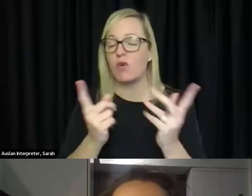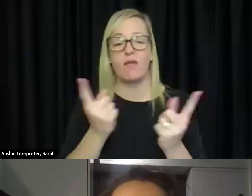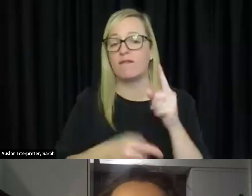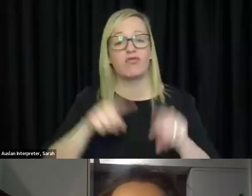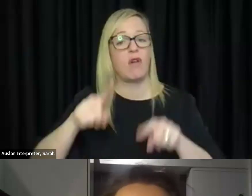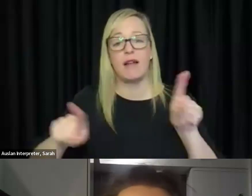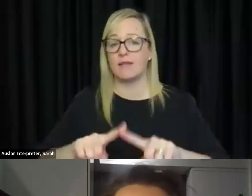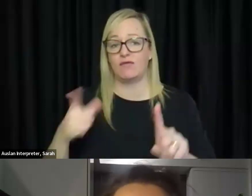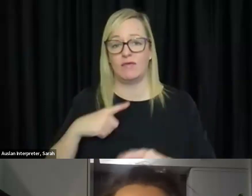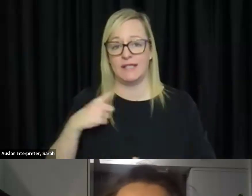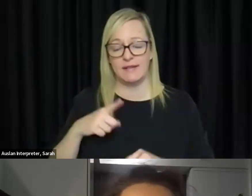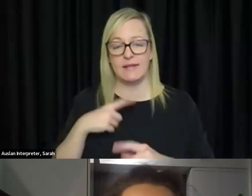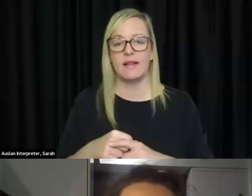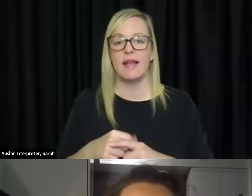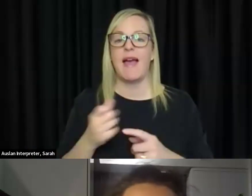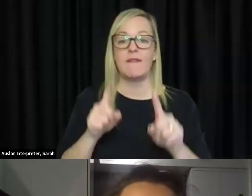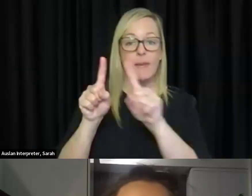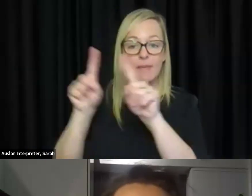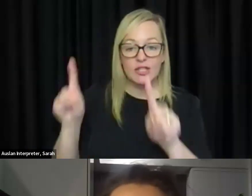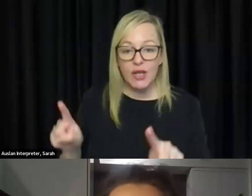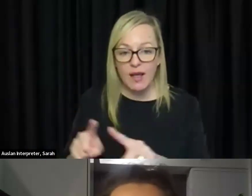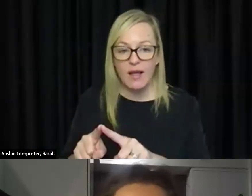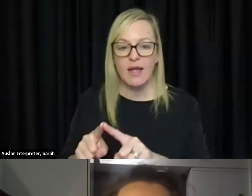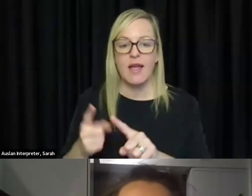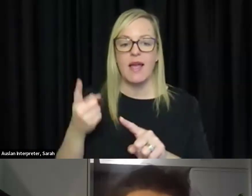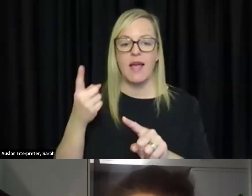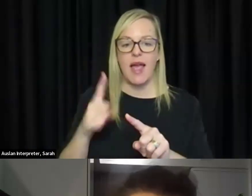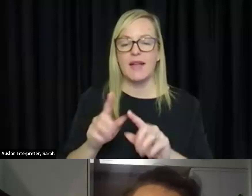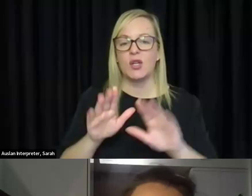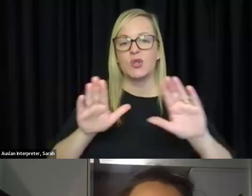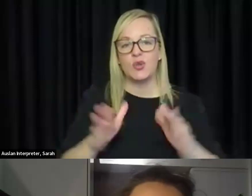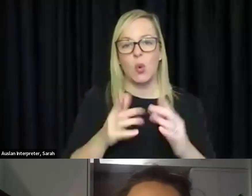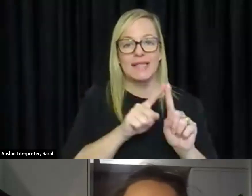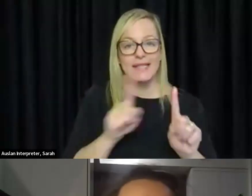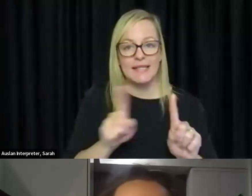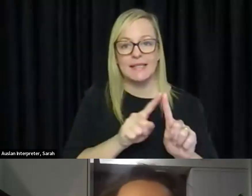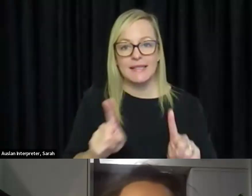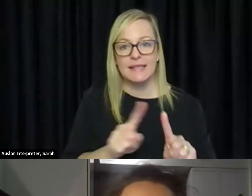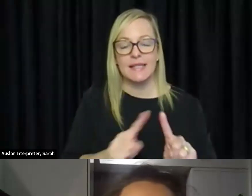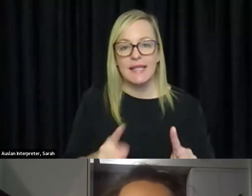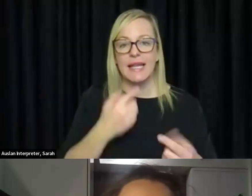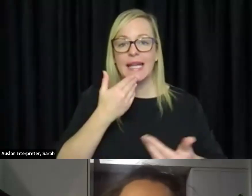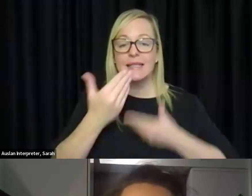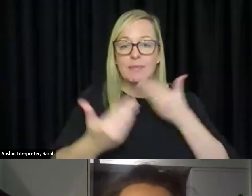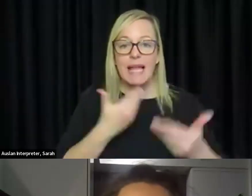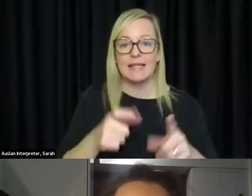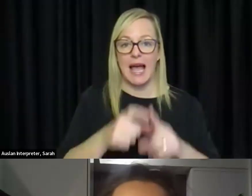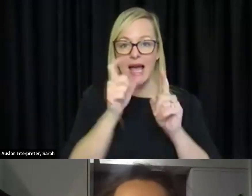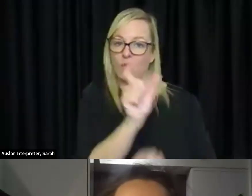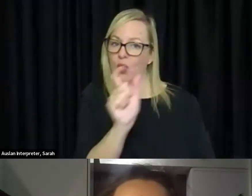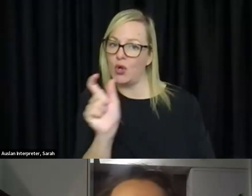uses pictures and really short sentences and it also explains hard words or words that might be